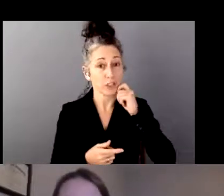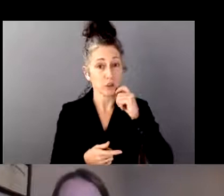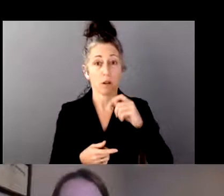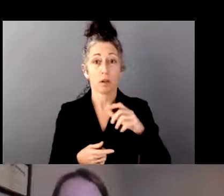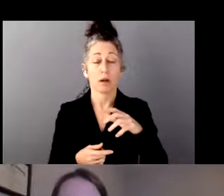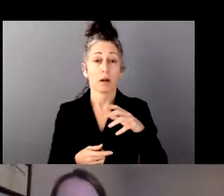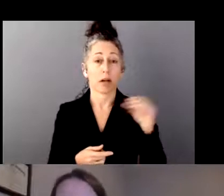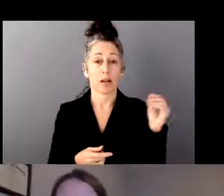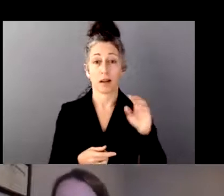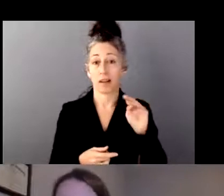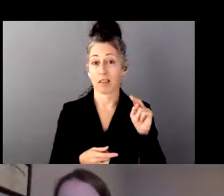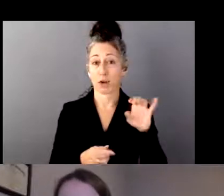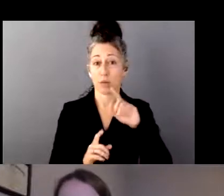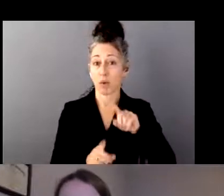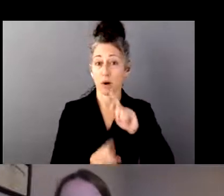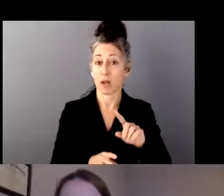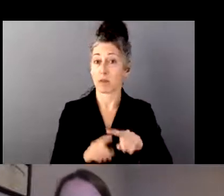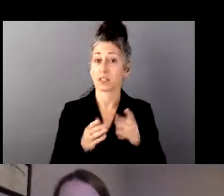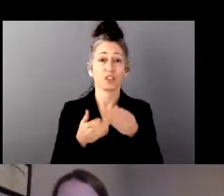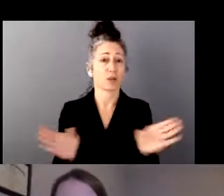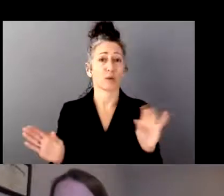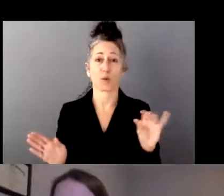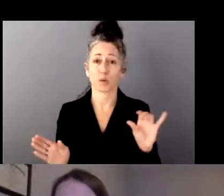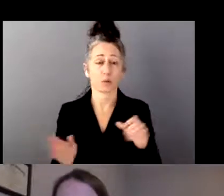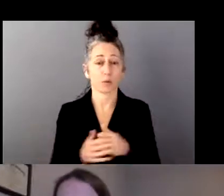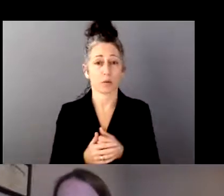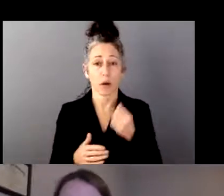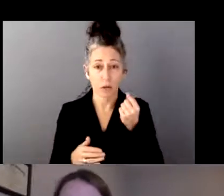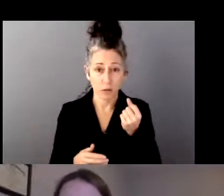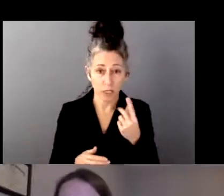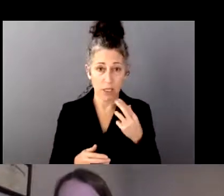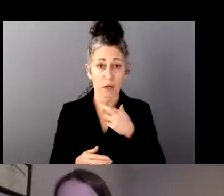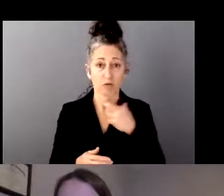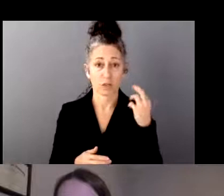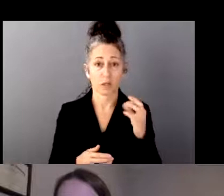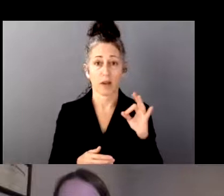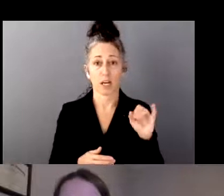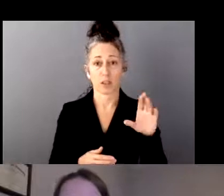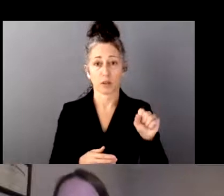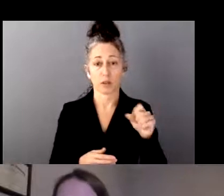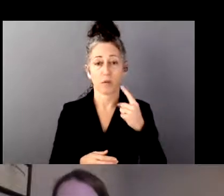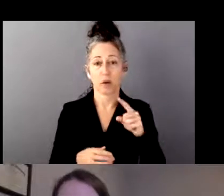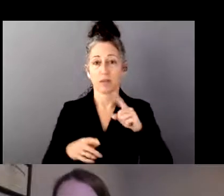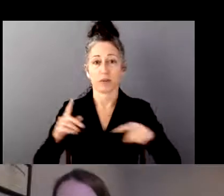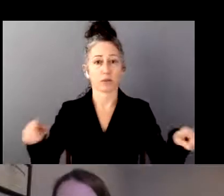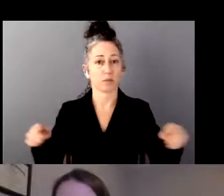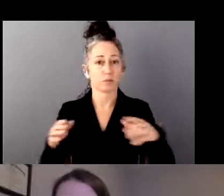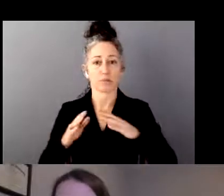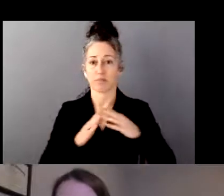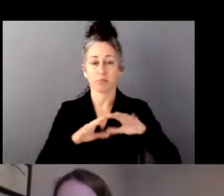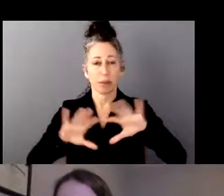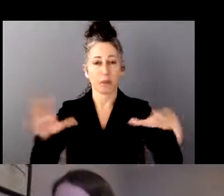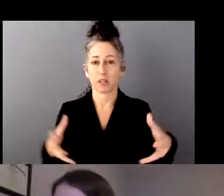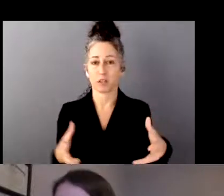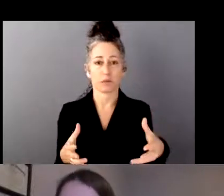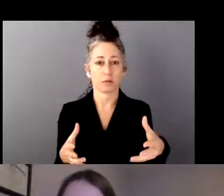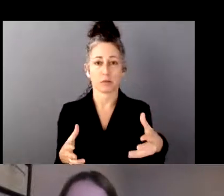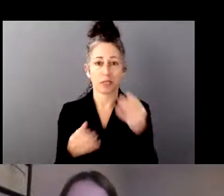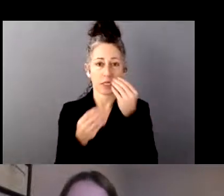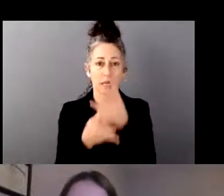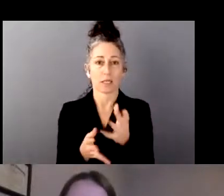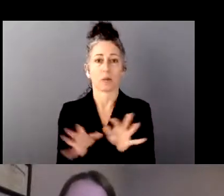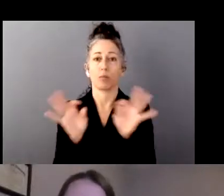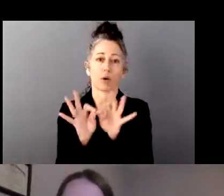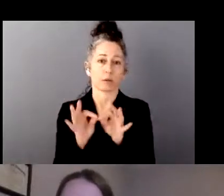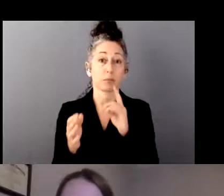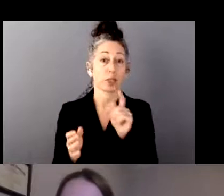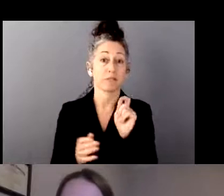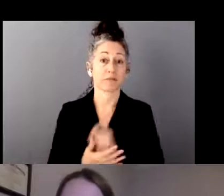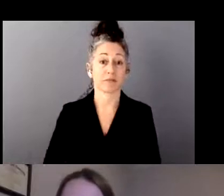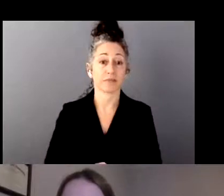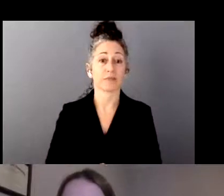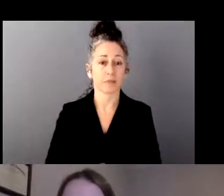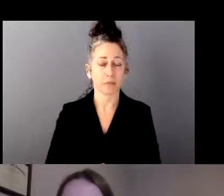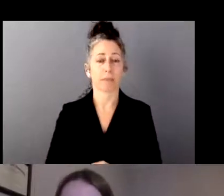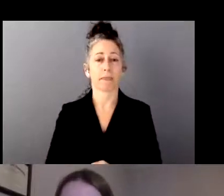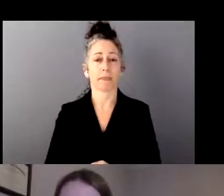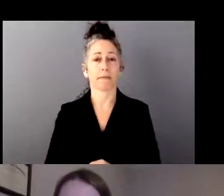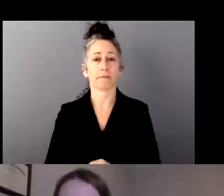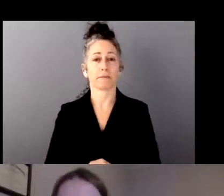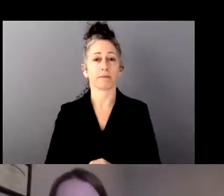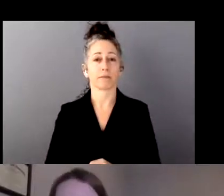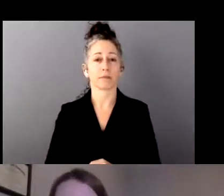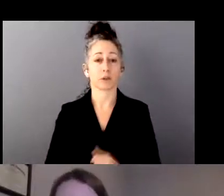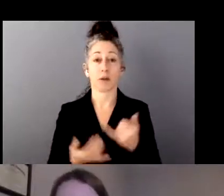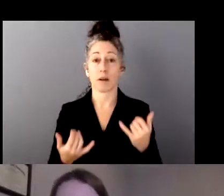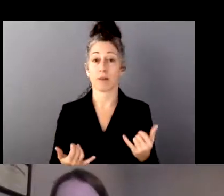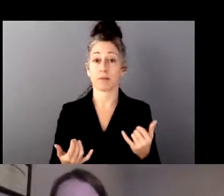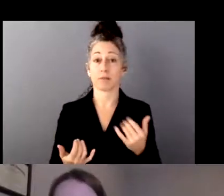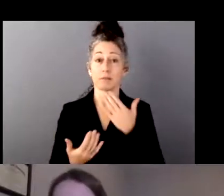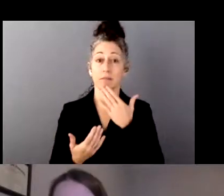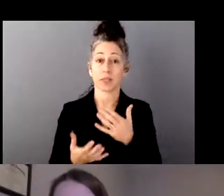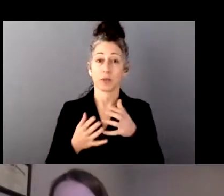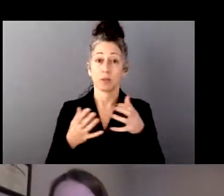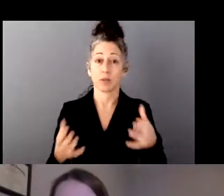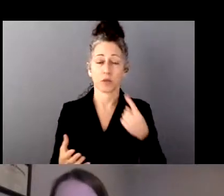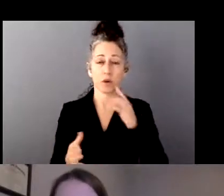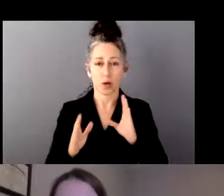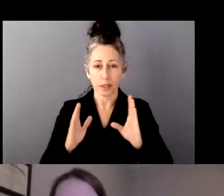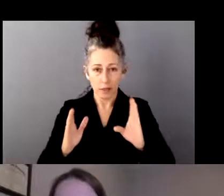but also just in general. Understanding risk factors for all sorts of diverse populations, having the data is really key. So, with that, I will wrap up. But thank you so much for your attention and listening to my presentation today. I look forward to your questions and